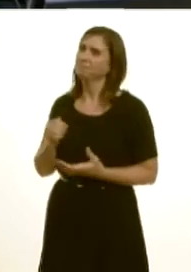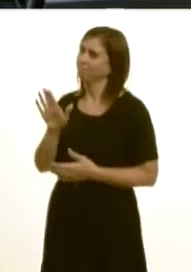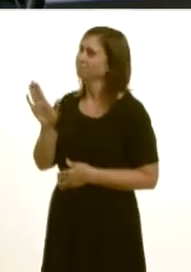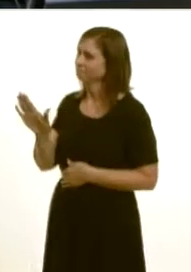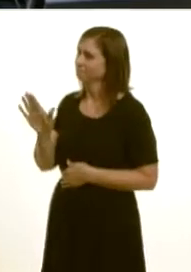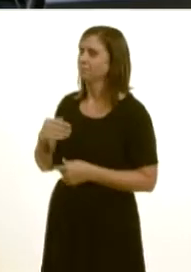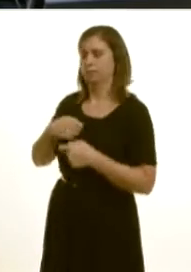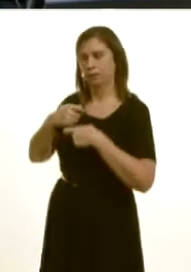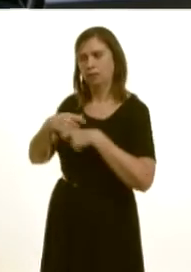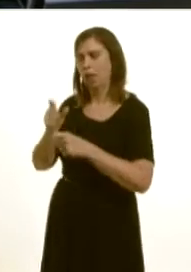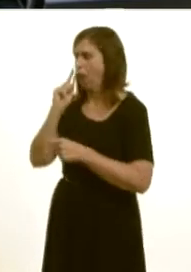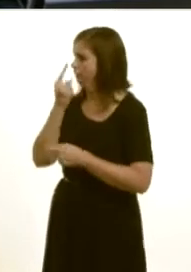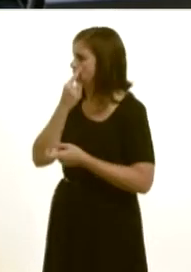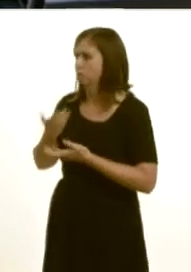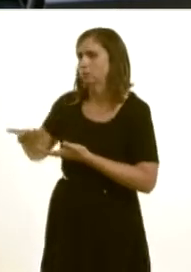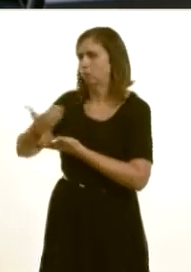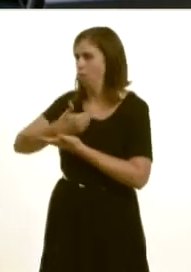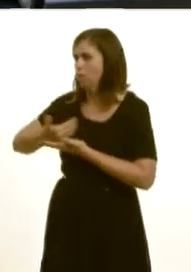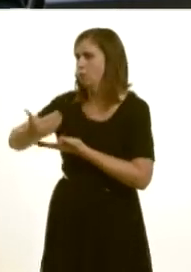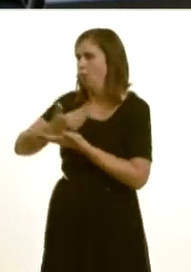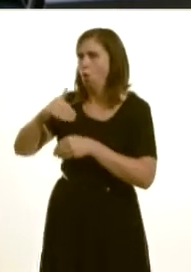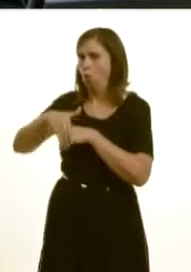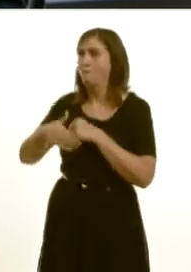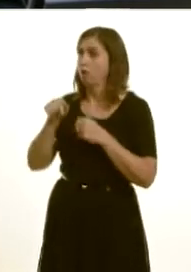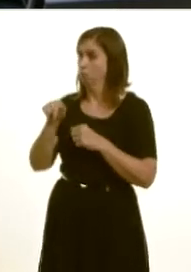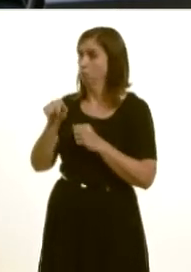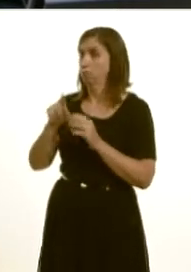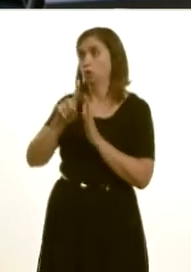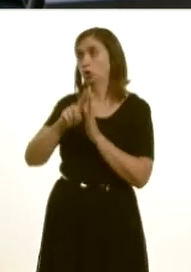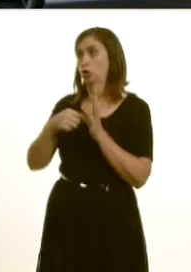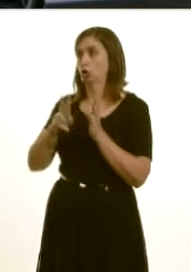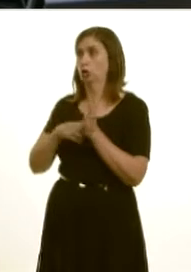we are still gathering evidence on the effect on the local transport network and the effect